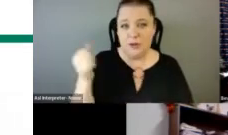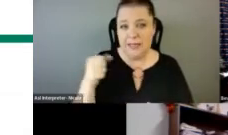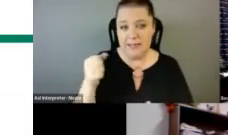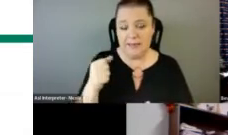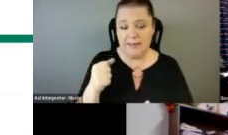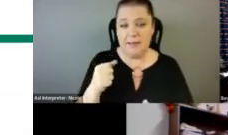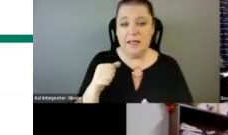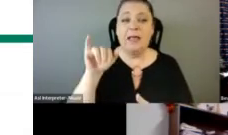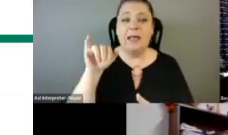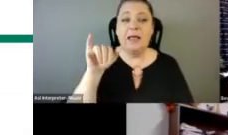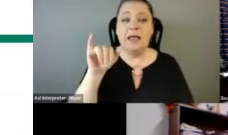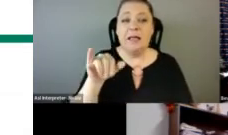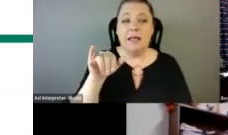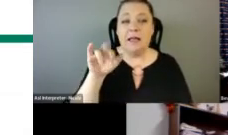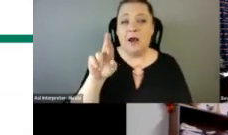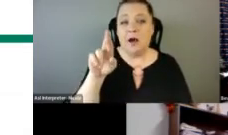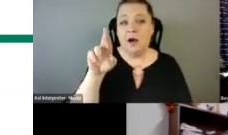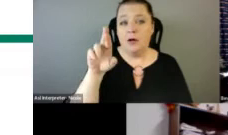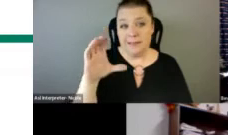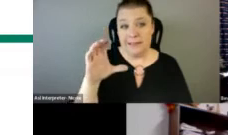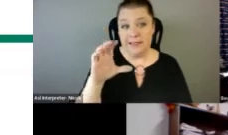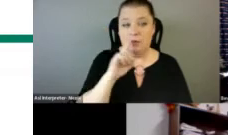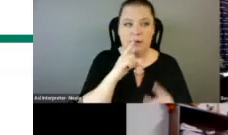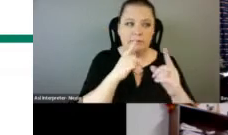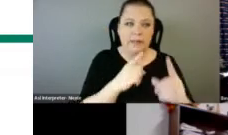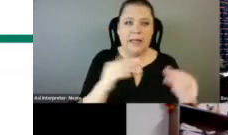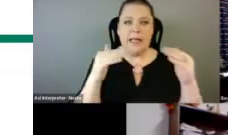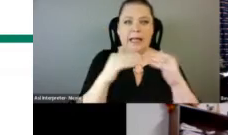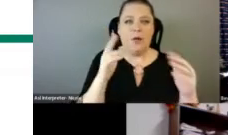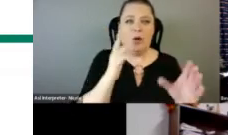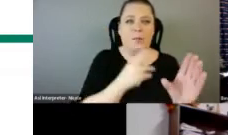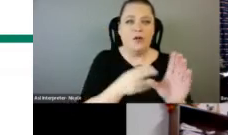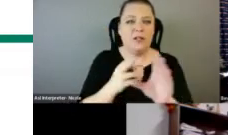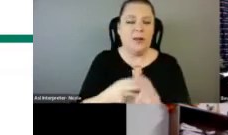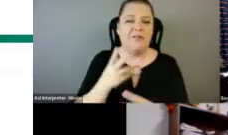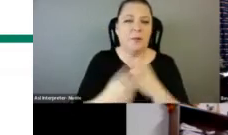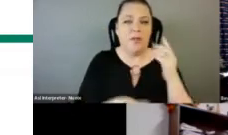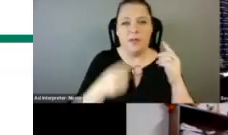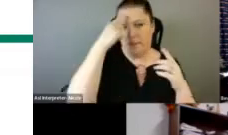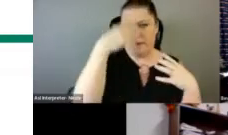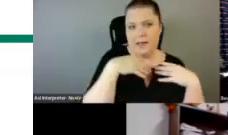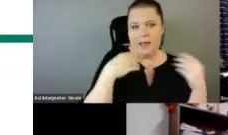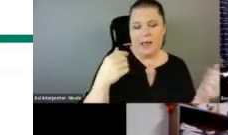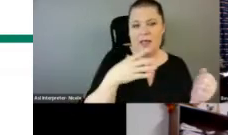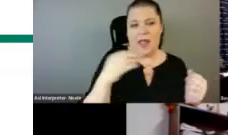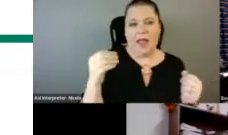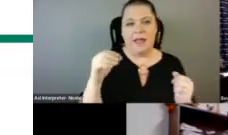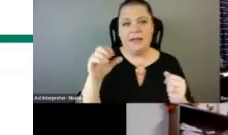recovery Council is striving for equal participation from both mental health and substance use disorder. people with lived